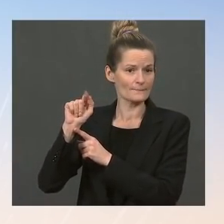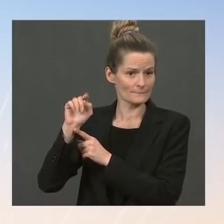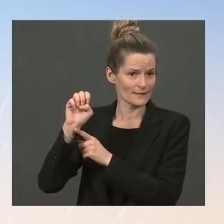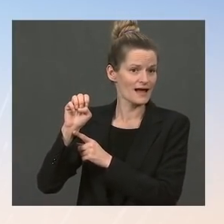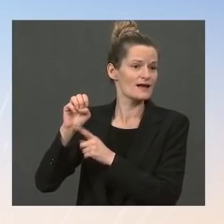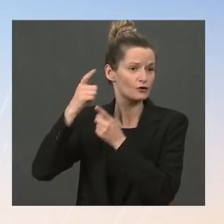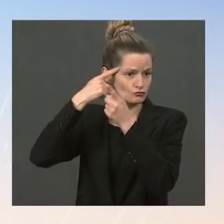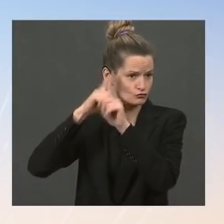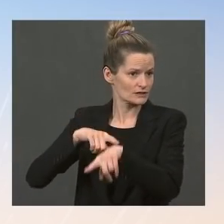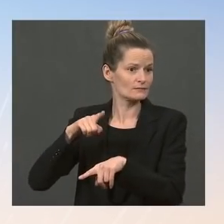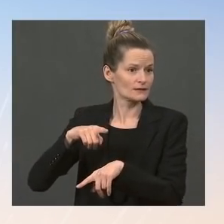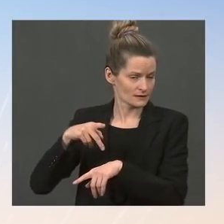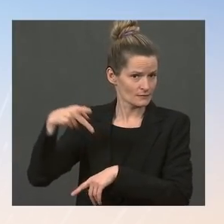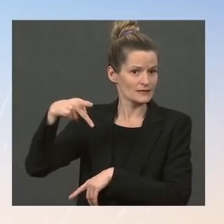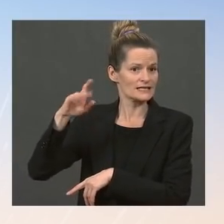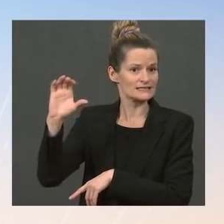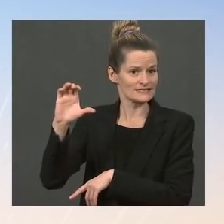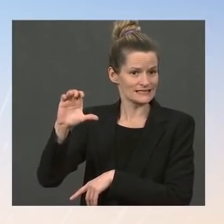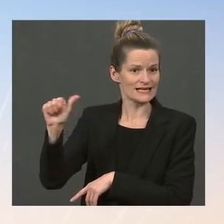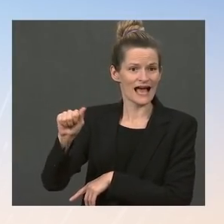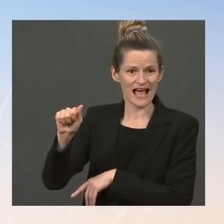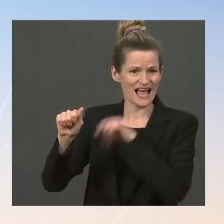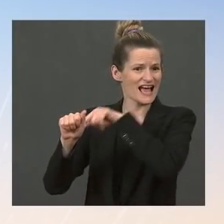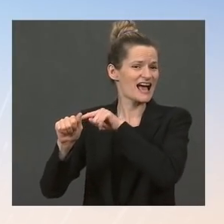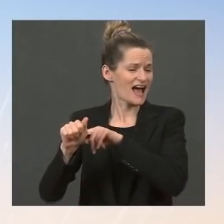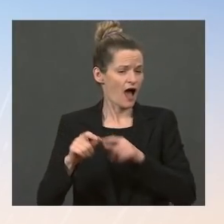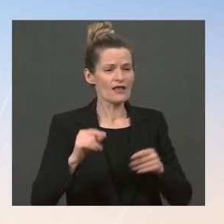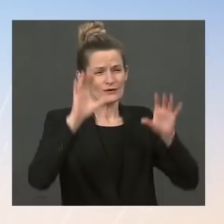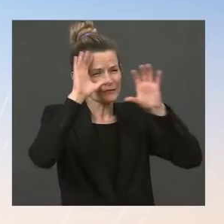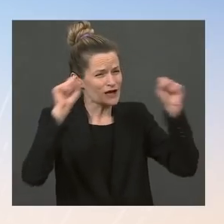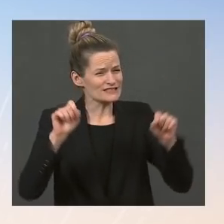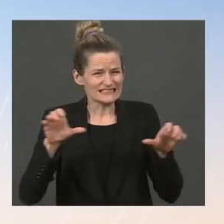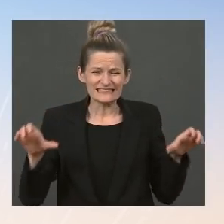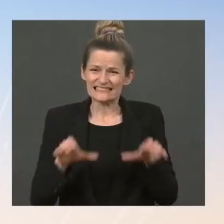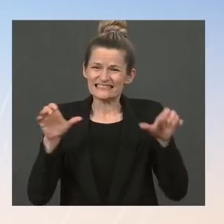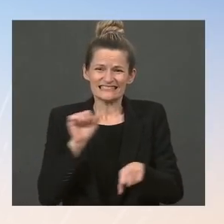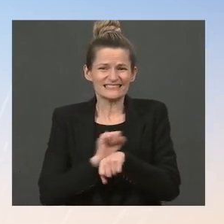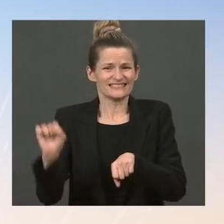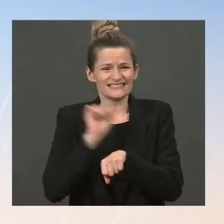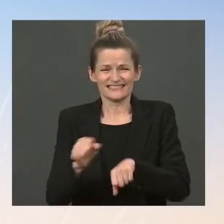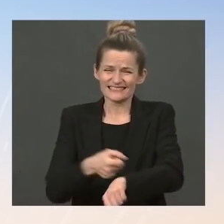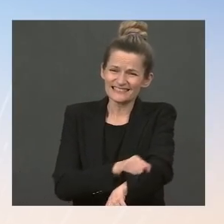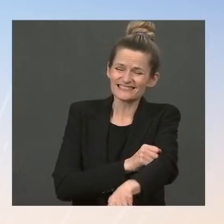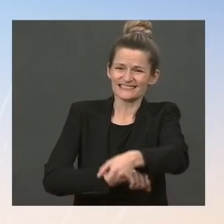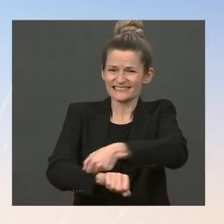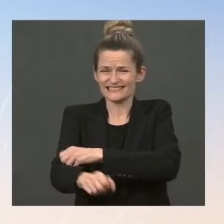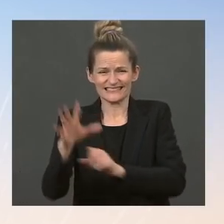to move the climate agenda forward. He's identified climate as a crisis facing his presidency and is eager to work with activists